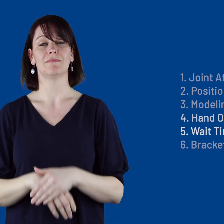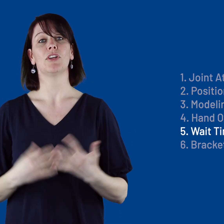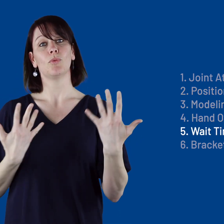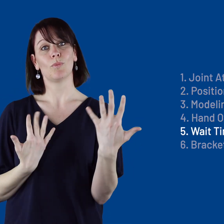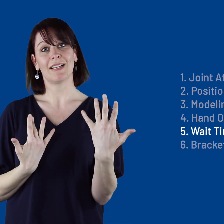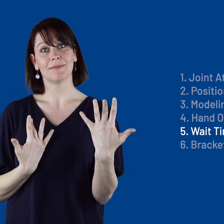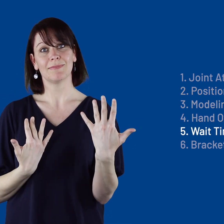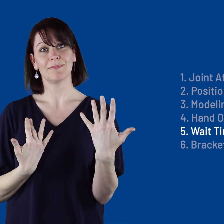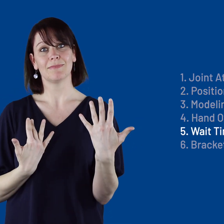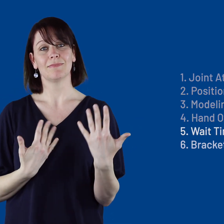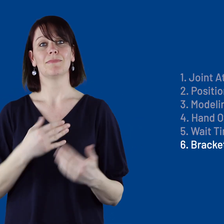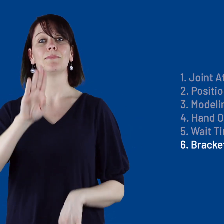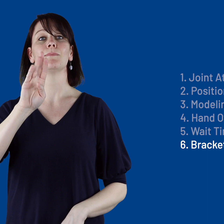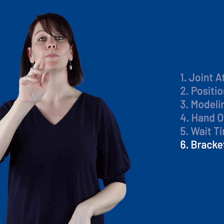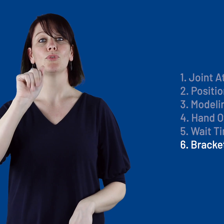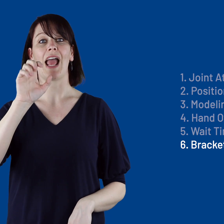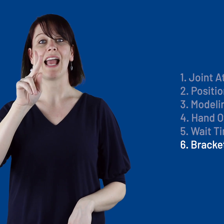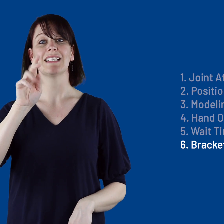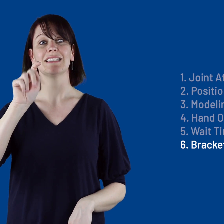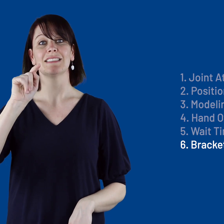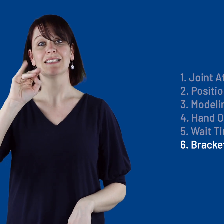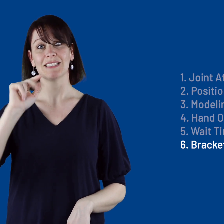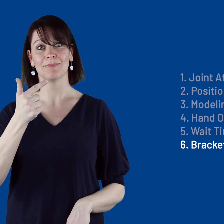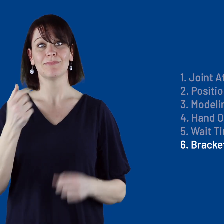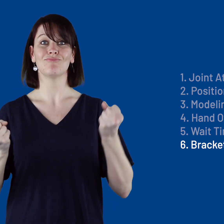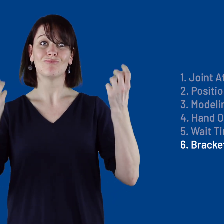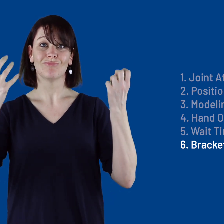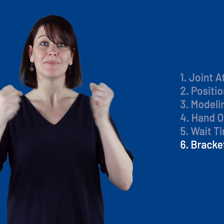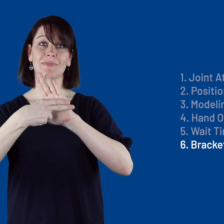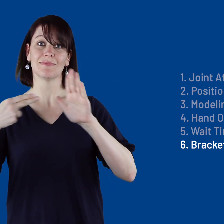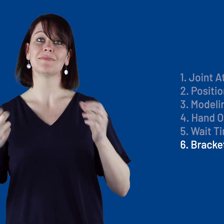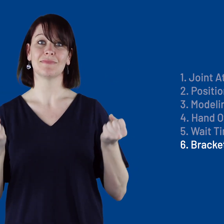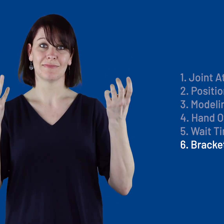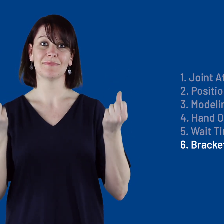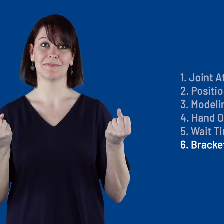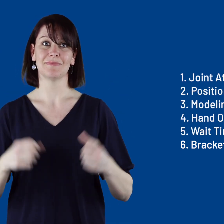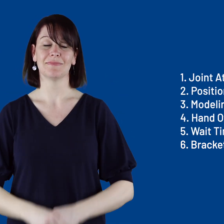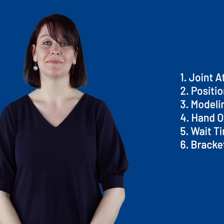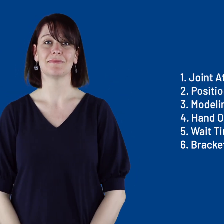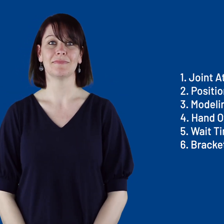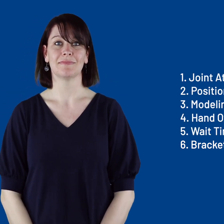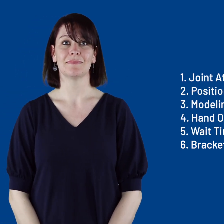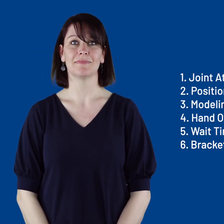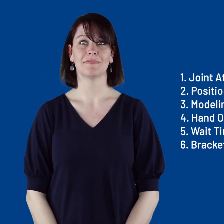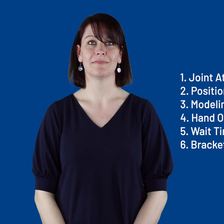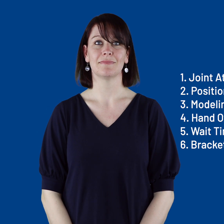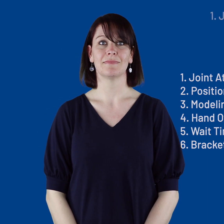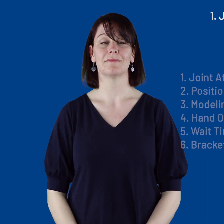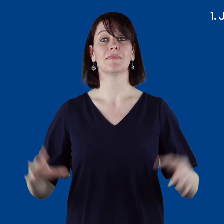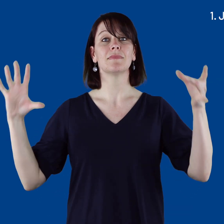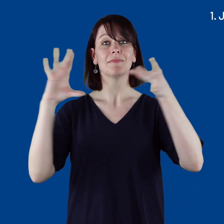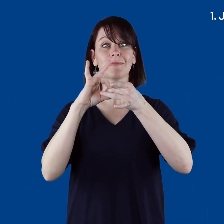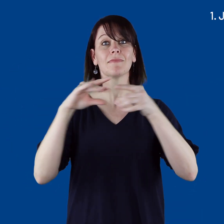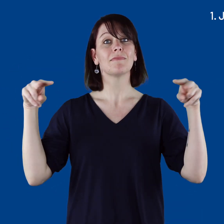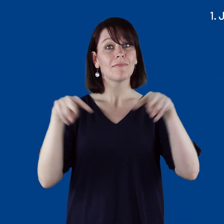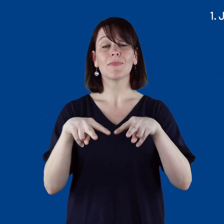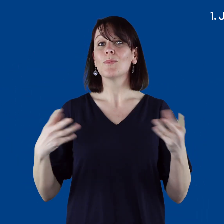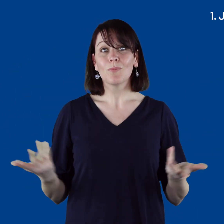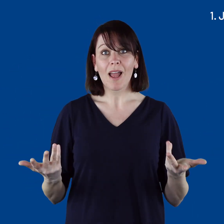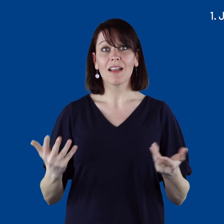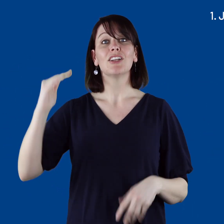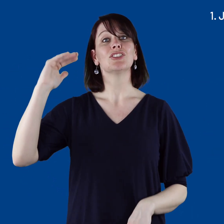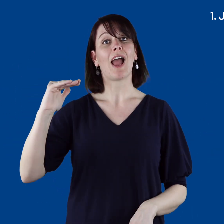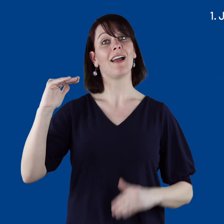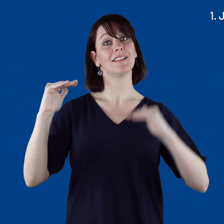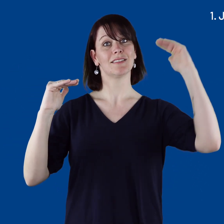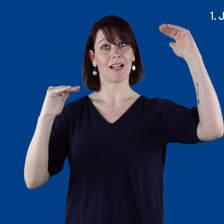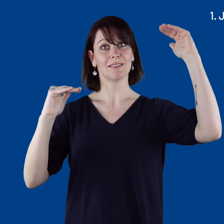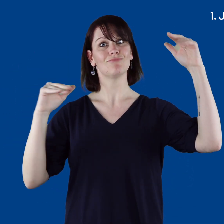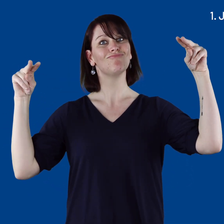wait time, and bracketing. Joint detention is when a child and adult are looking at the same object